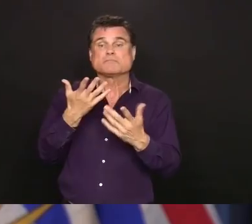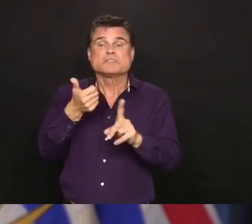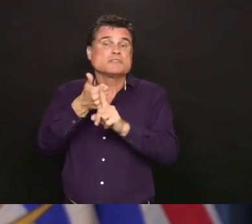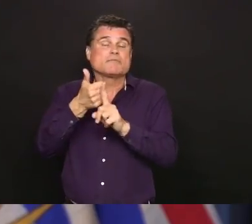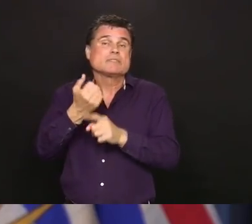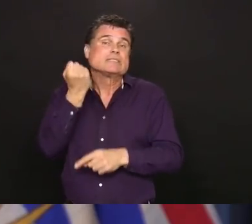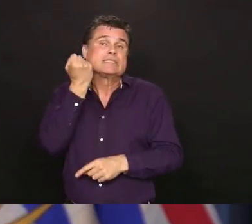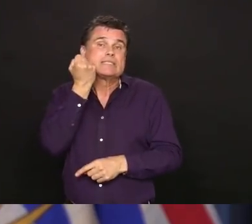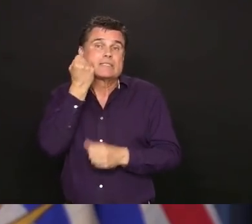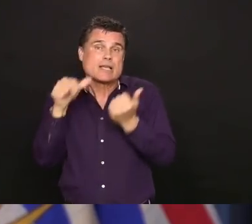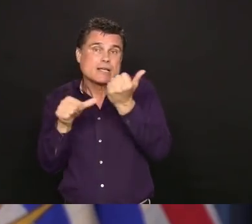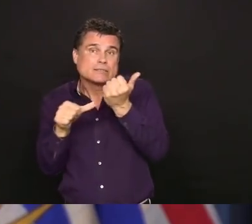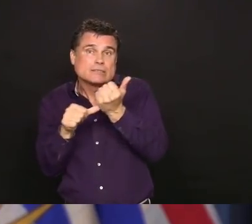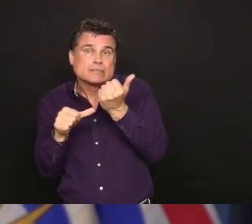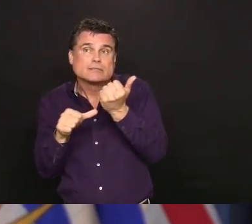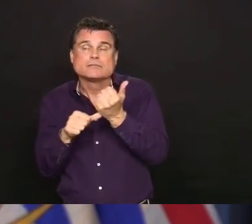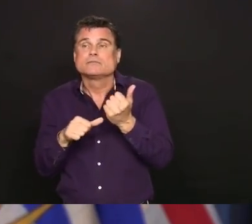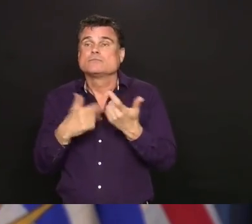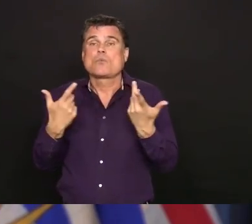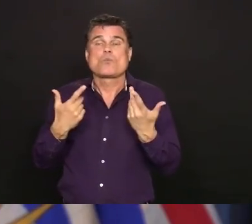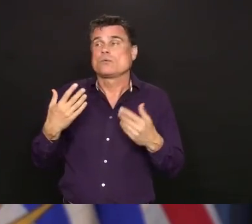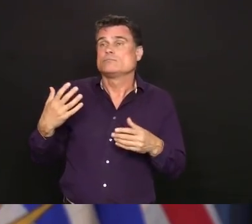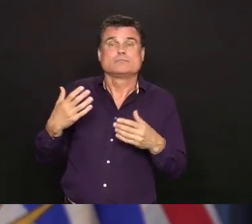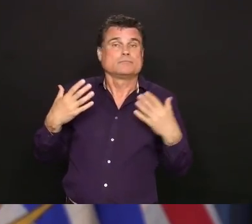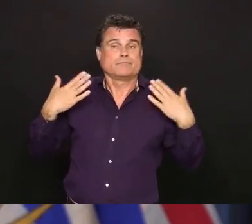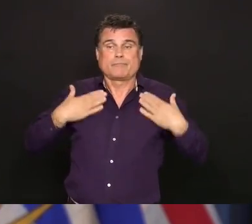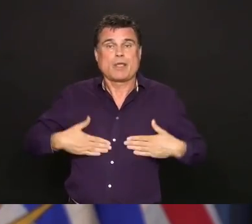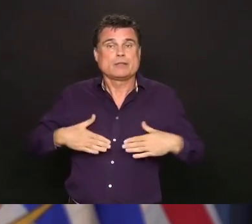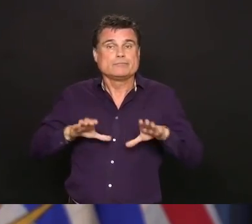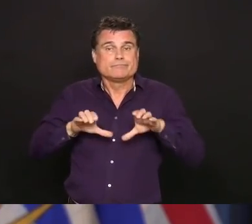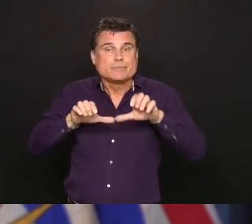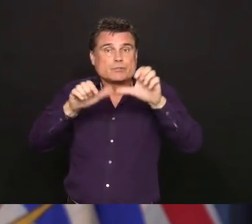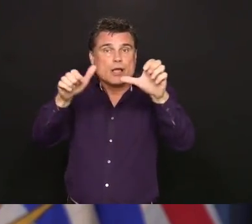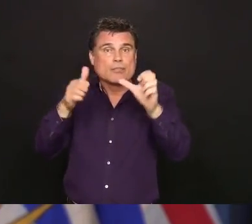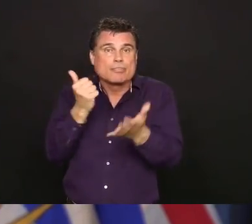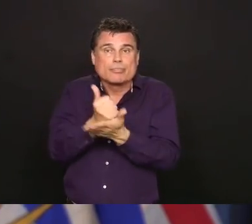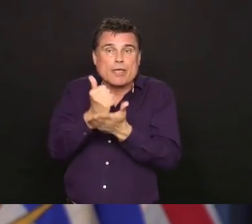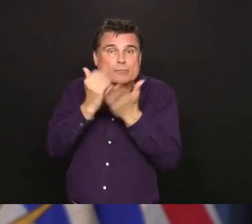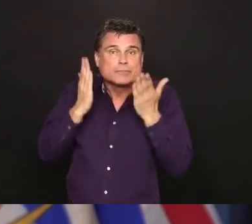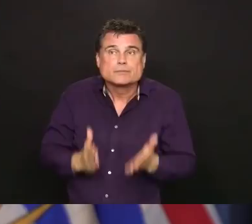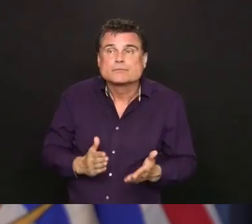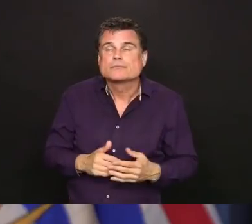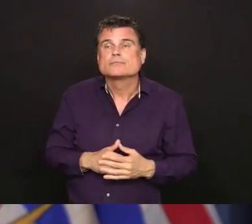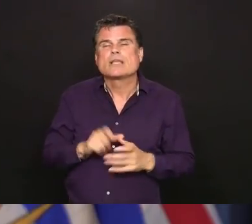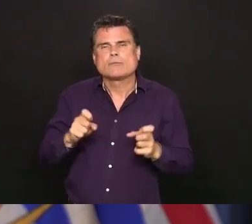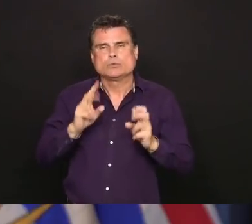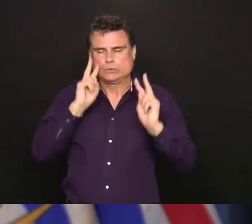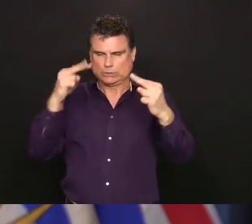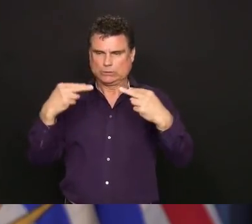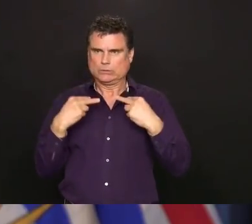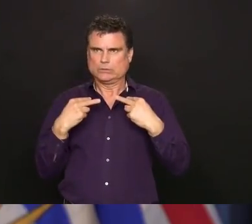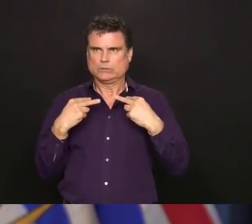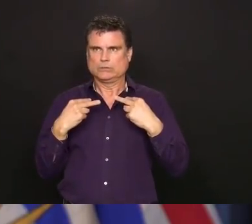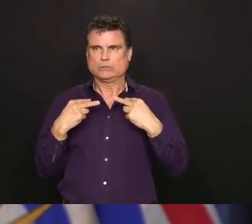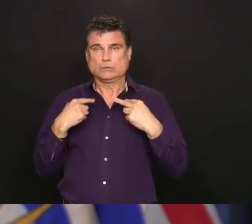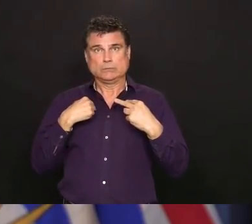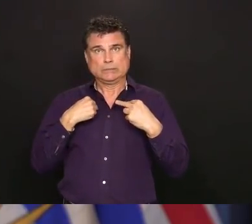more likely to get sick and more likely to bring it into my practice or bring it back into my family life.